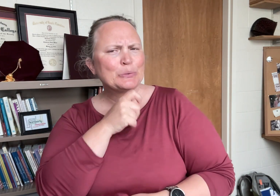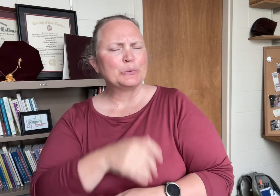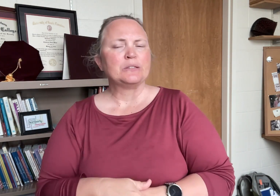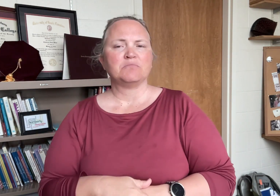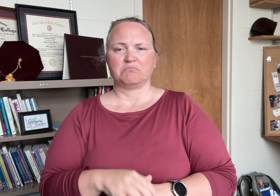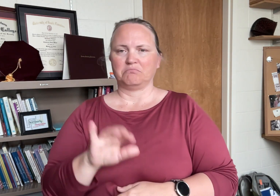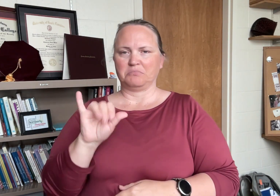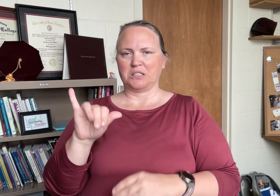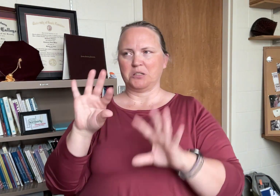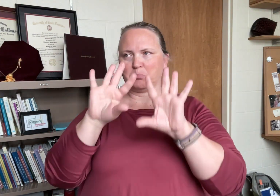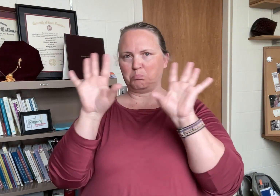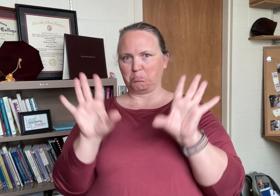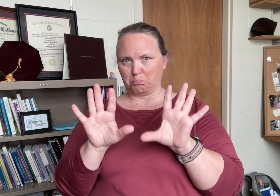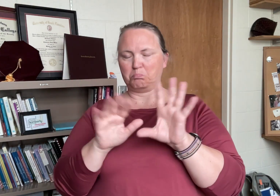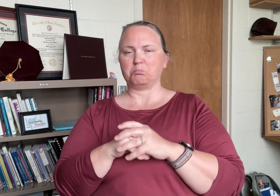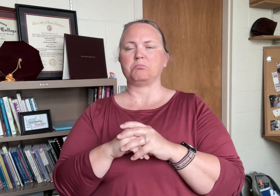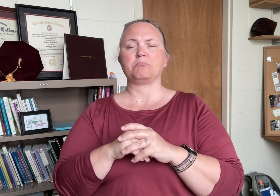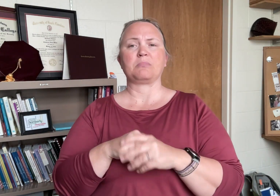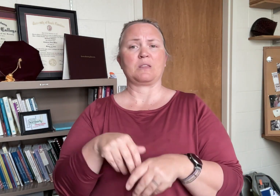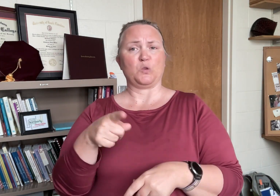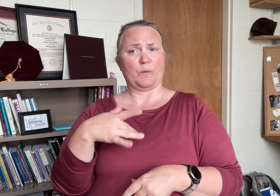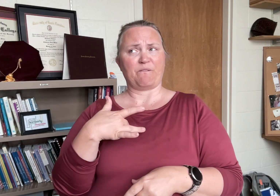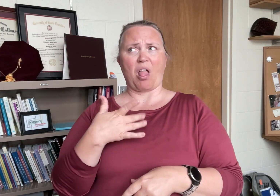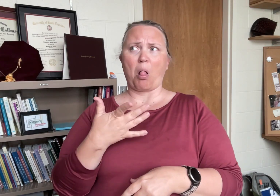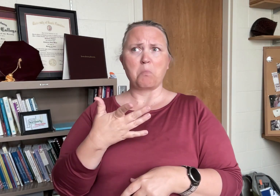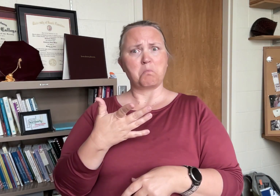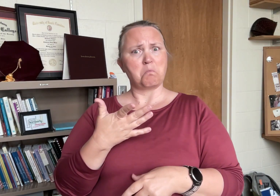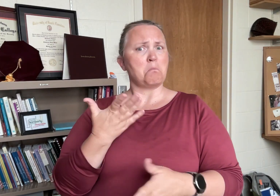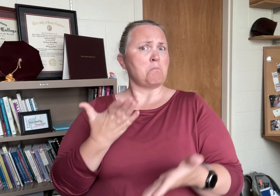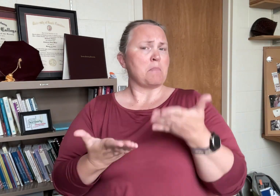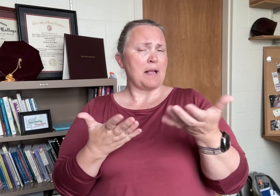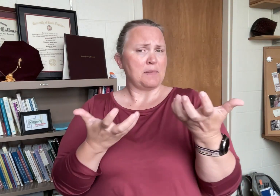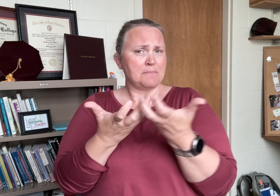of course, like I mentioned, the audience who reads it, and so forth.